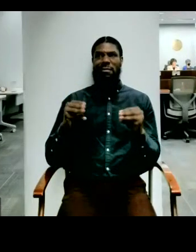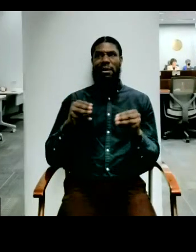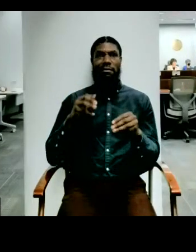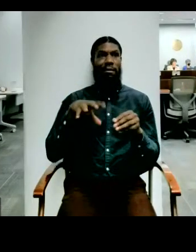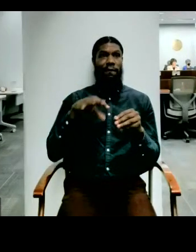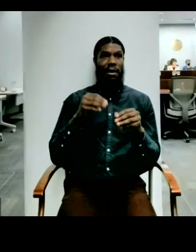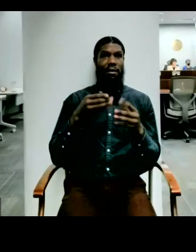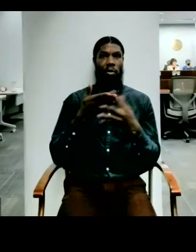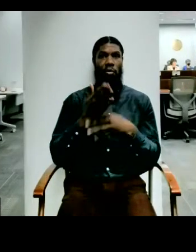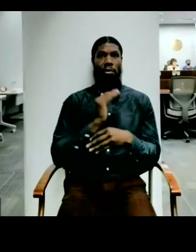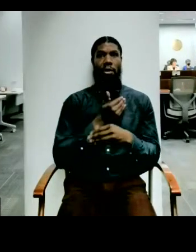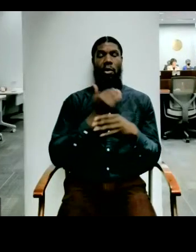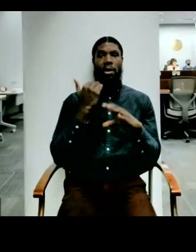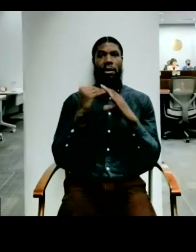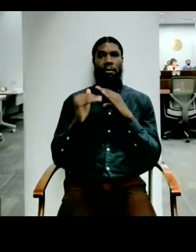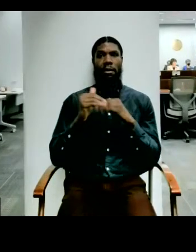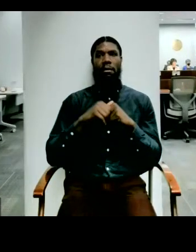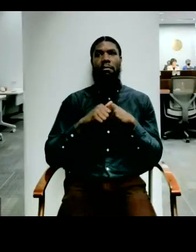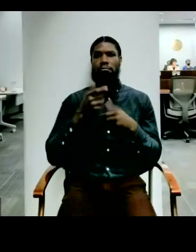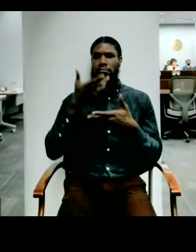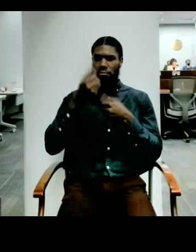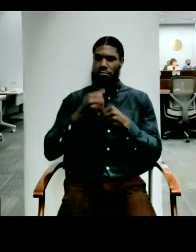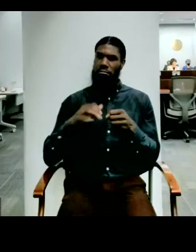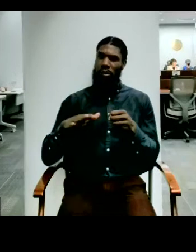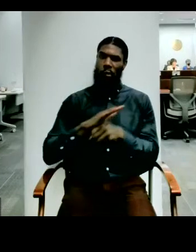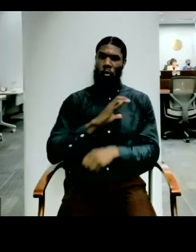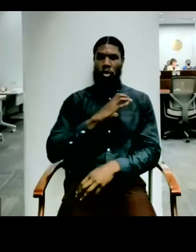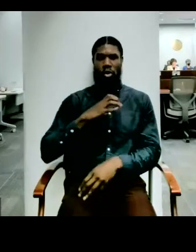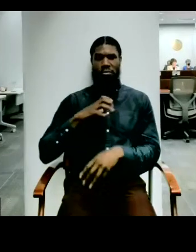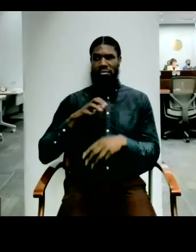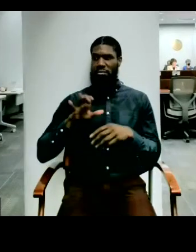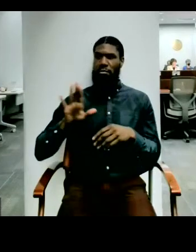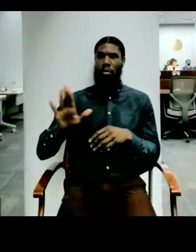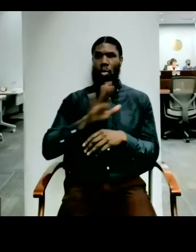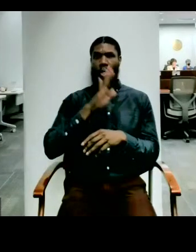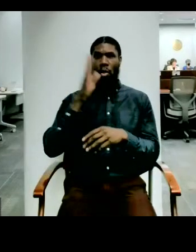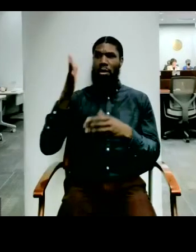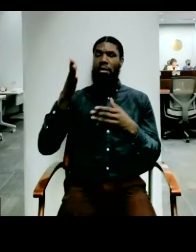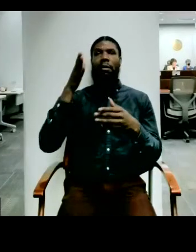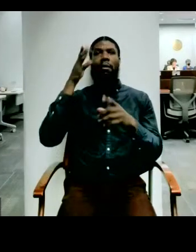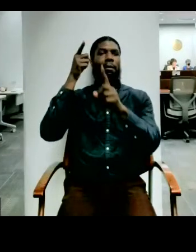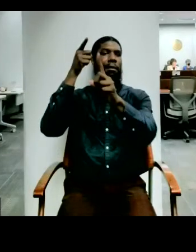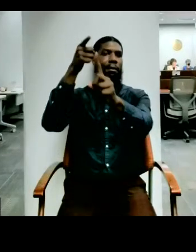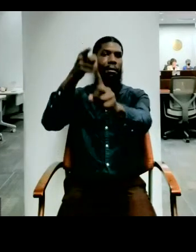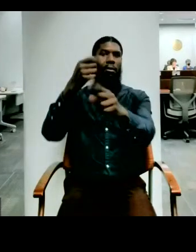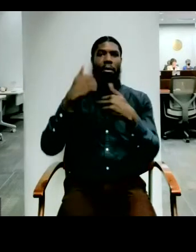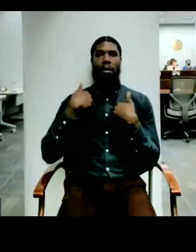and I am confident that the whole Commission end goal is to ensure we have robust public input.